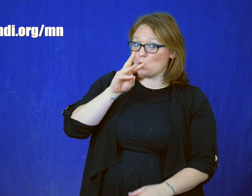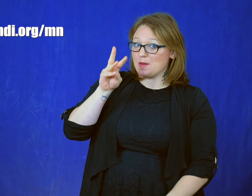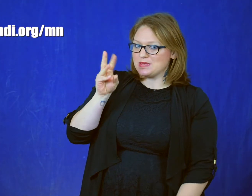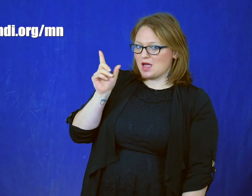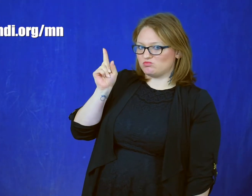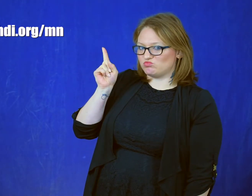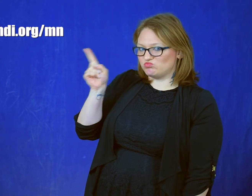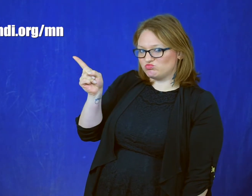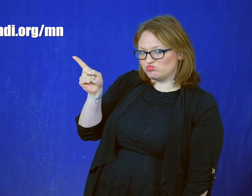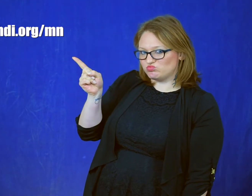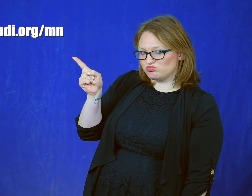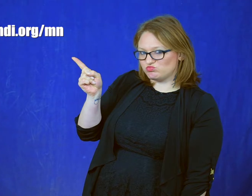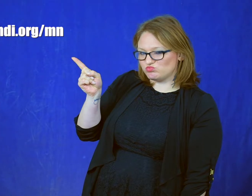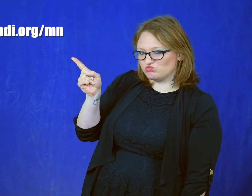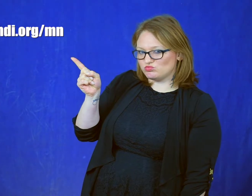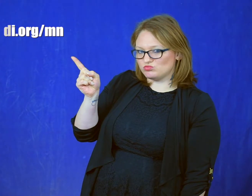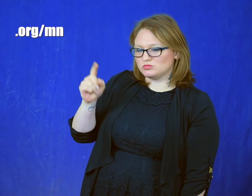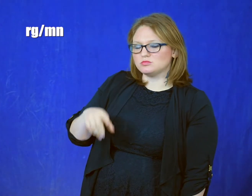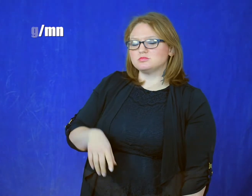You may visit their website.